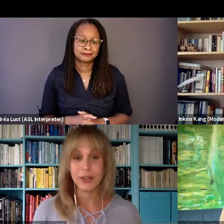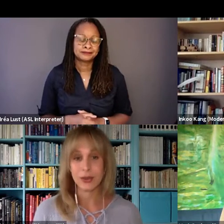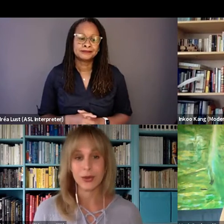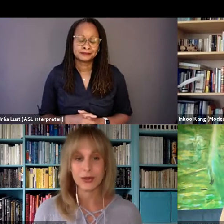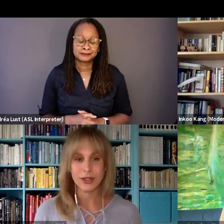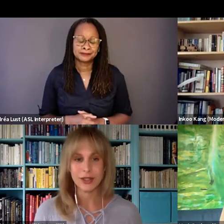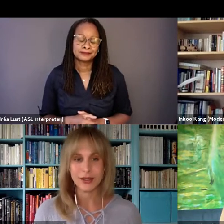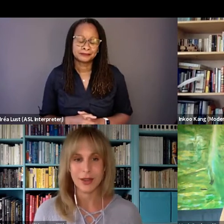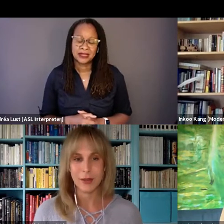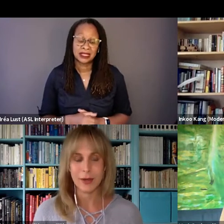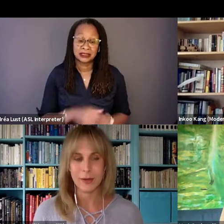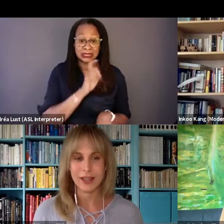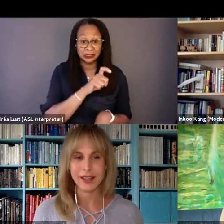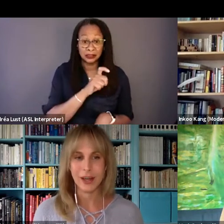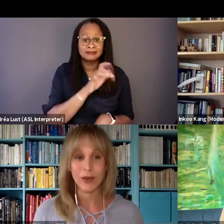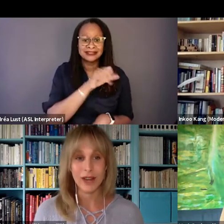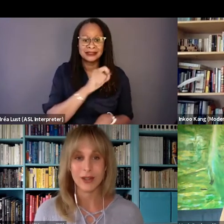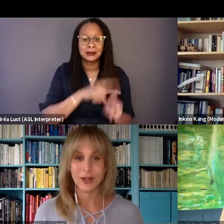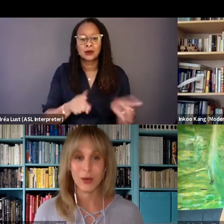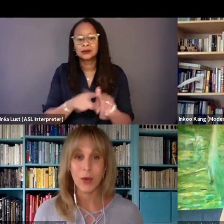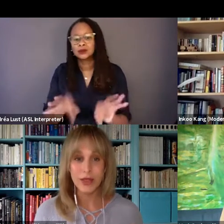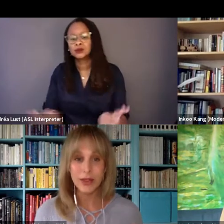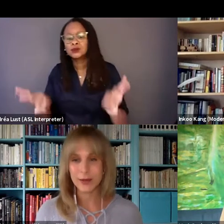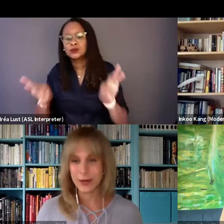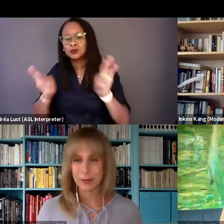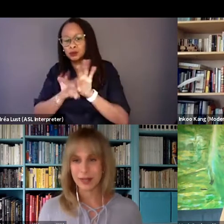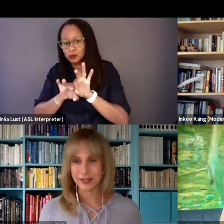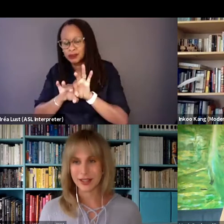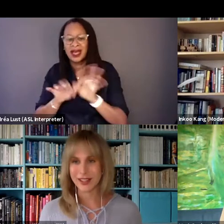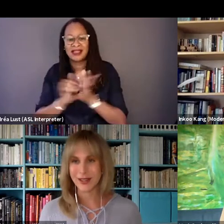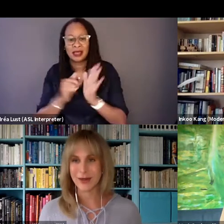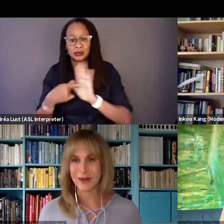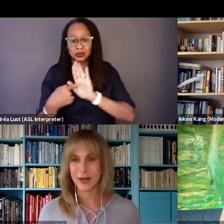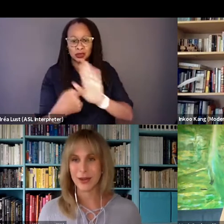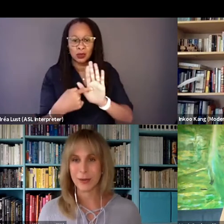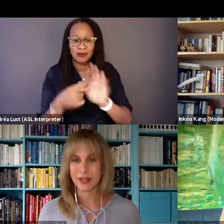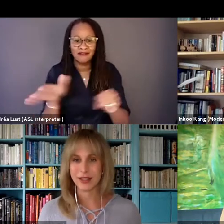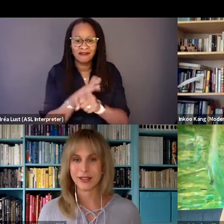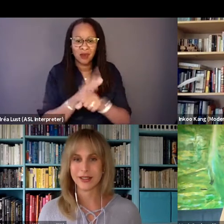but it's crucial that we be rendered with the full complexity of our humanness,